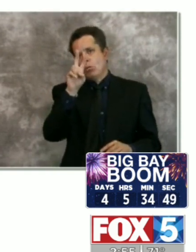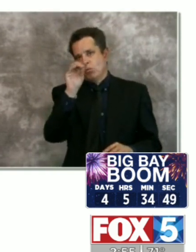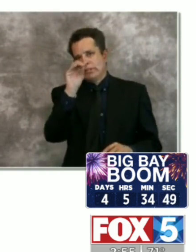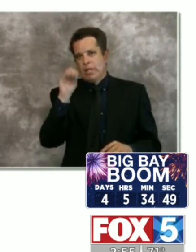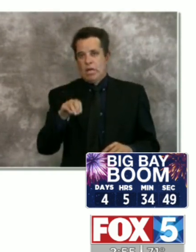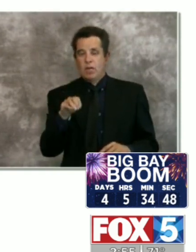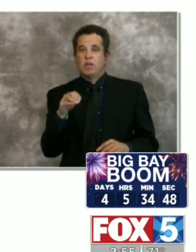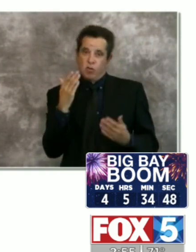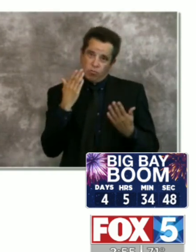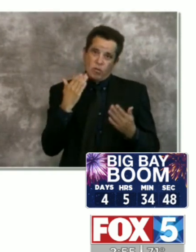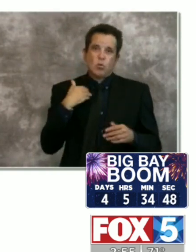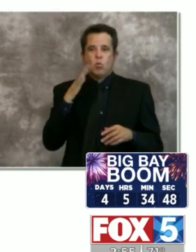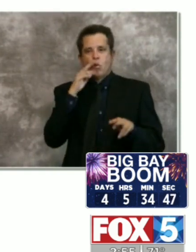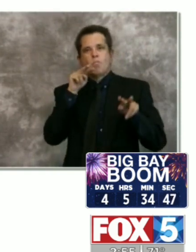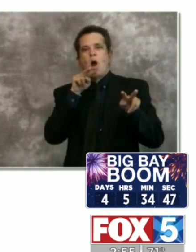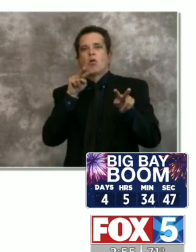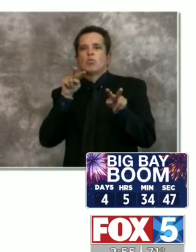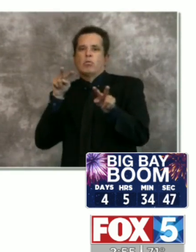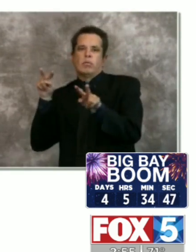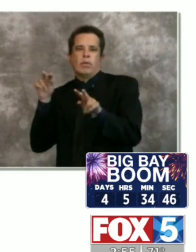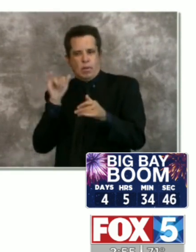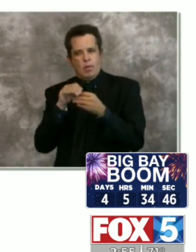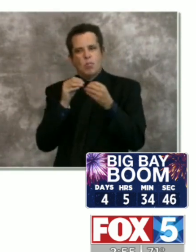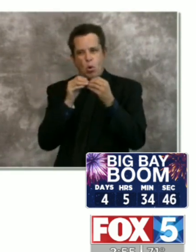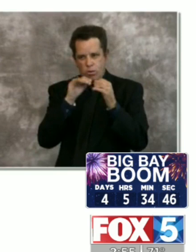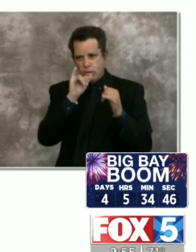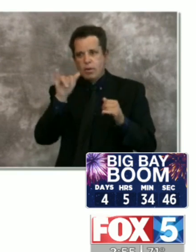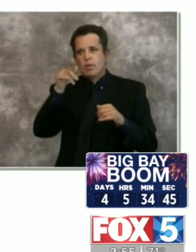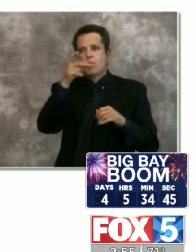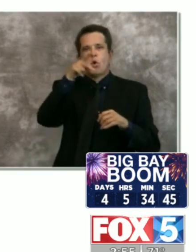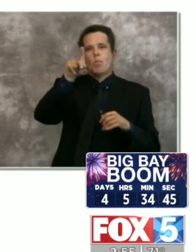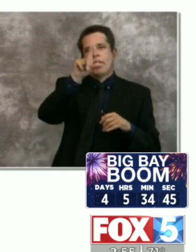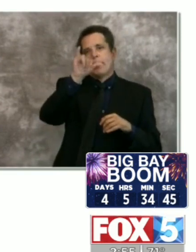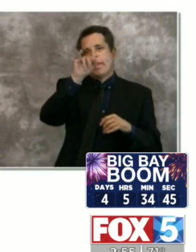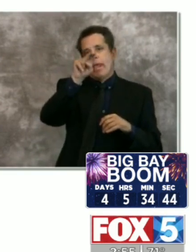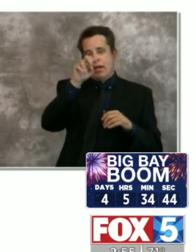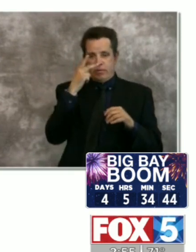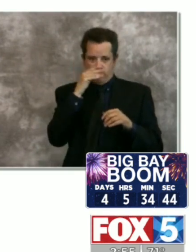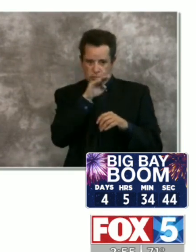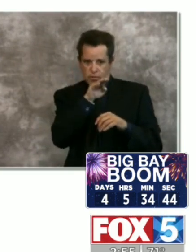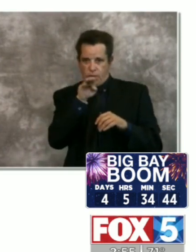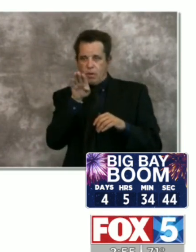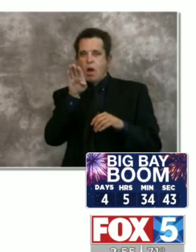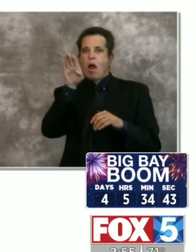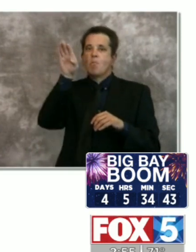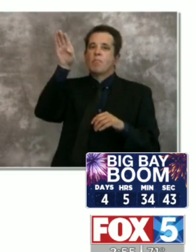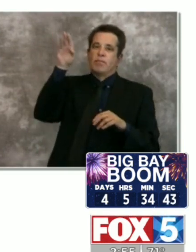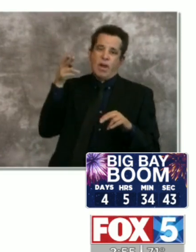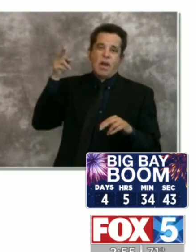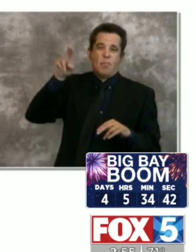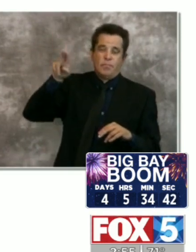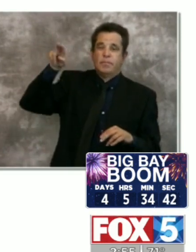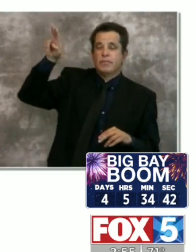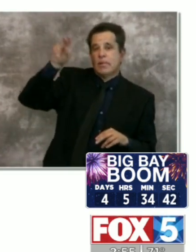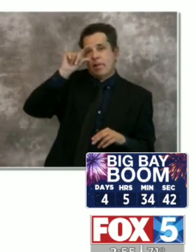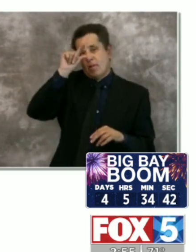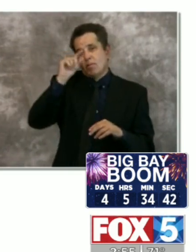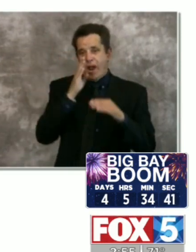IS DOWN FROM THE PRECEDING DAYS. AGAIN OUR ONLY 14 DAY AVERAGE IS NOW AT 4.2% AND WE WILL CONTINUE TO MONITOR THIS MOVEMENT OR YOU CAN SEE IN THE